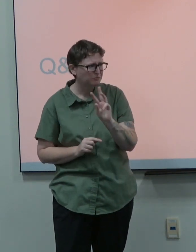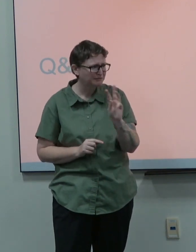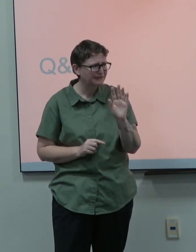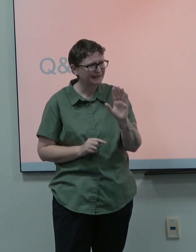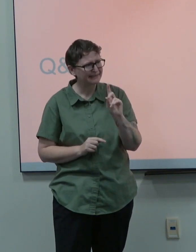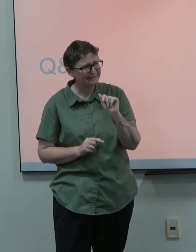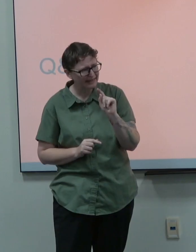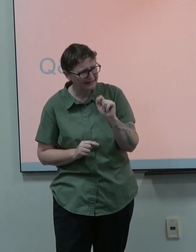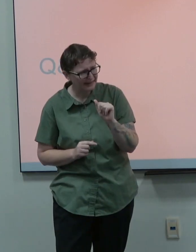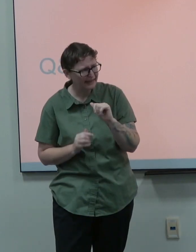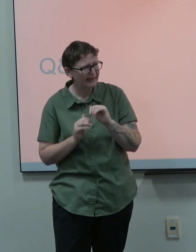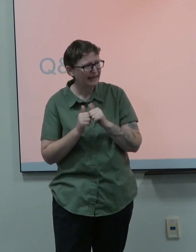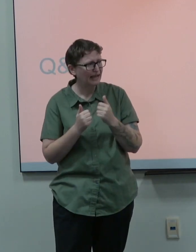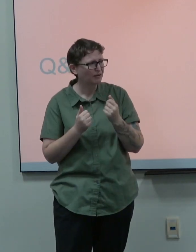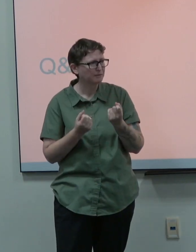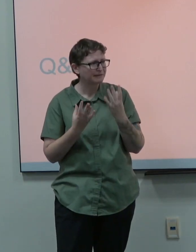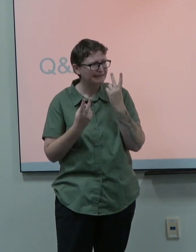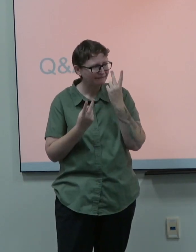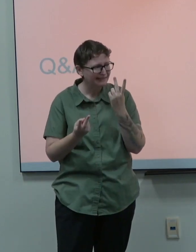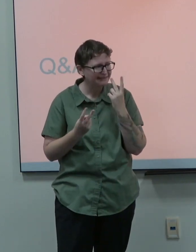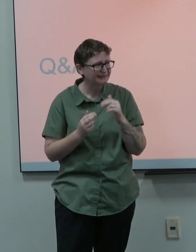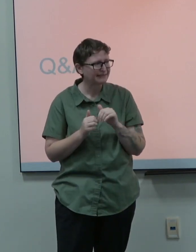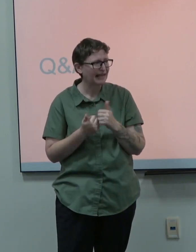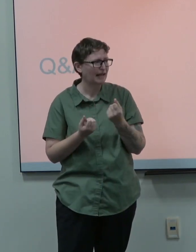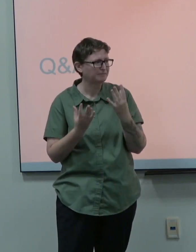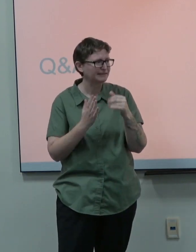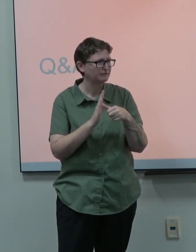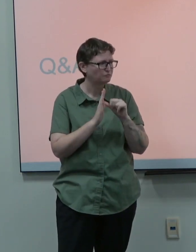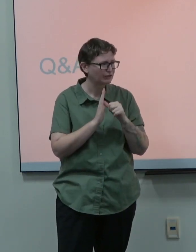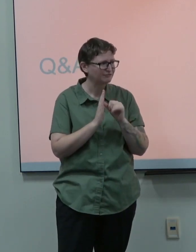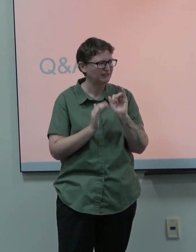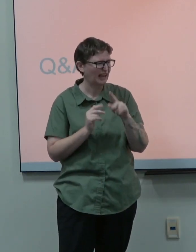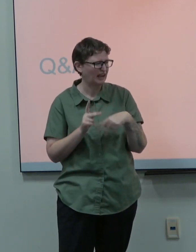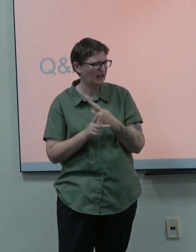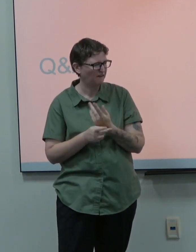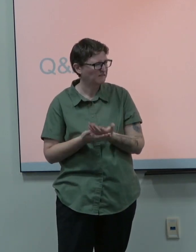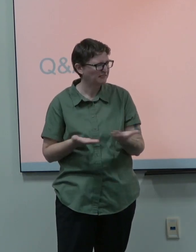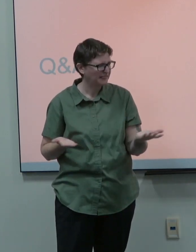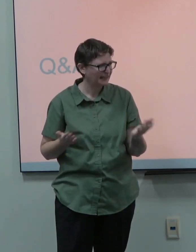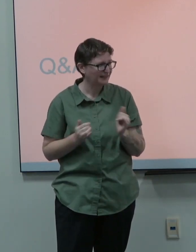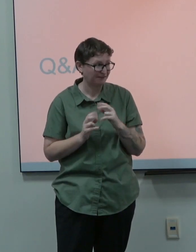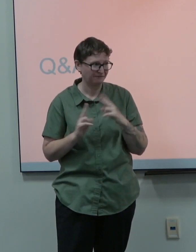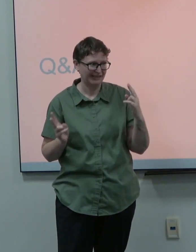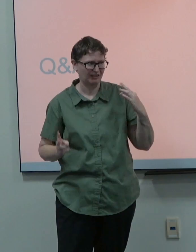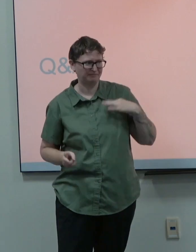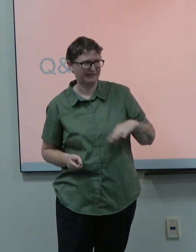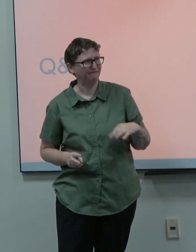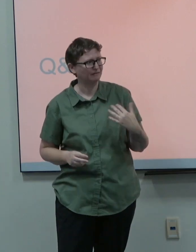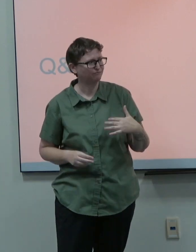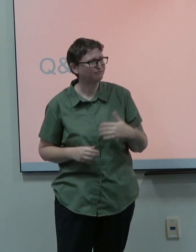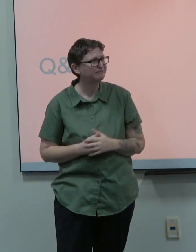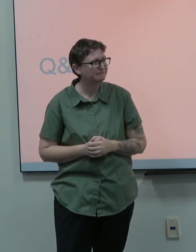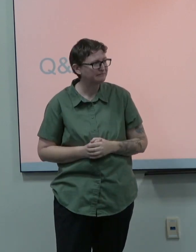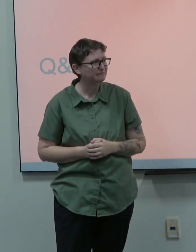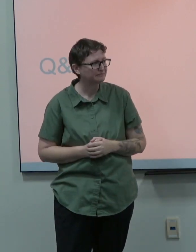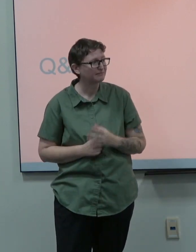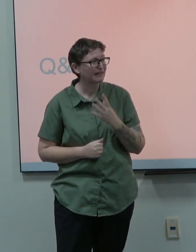that to my website data and how many visitors we had, how many impressions it made on different things, so that was very beneficial.